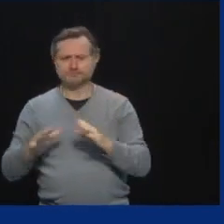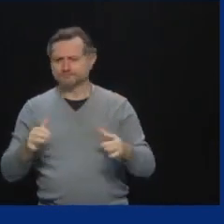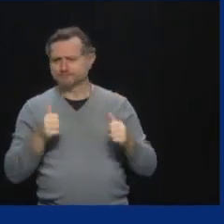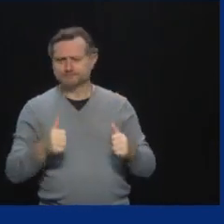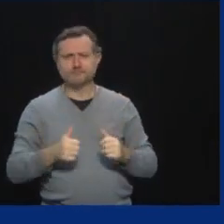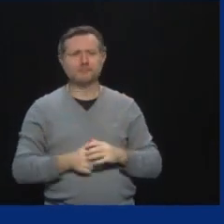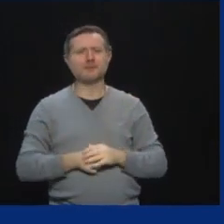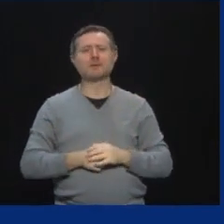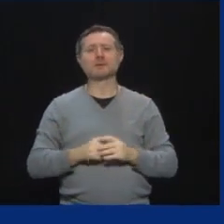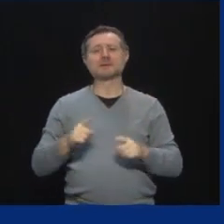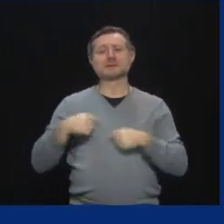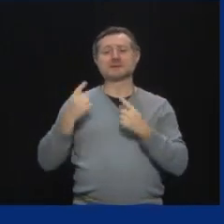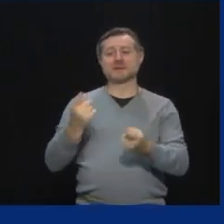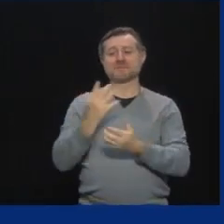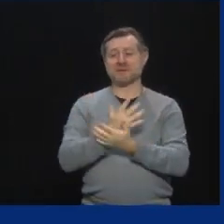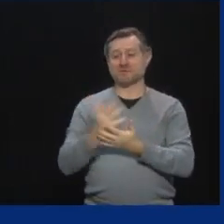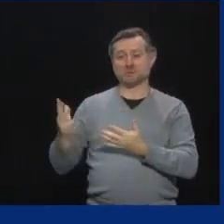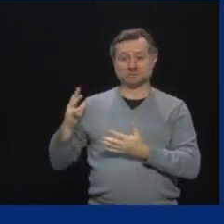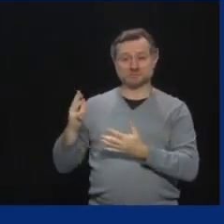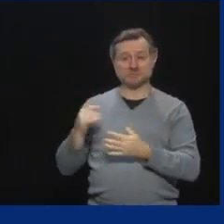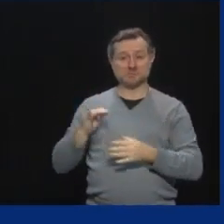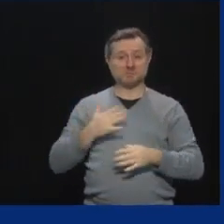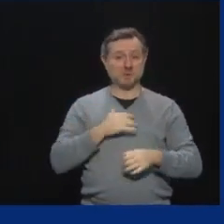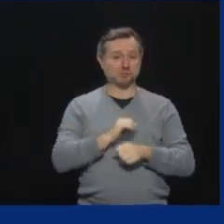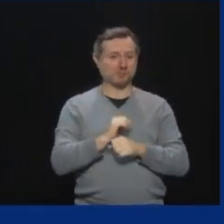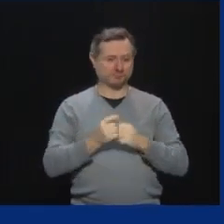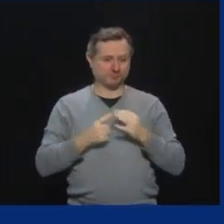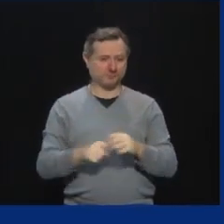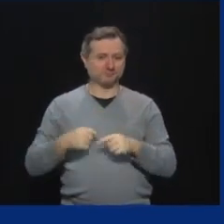been on the job about the breakthroughs watching those closely,